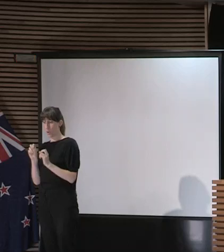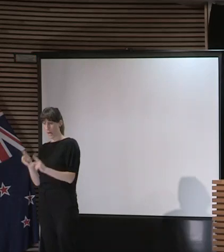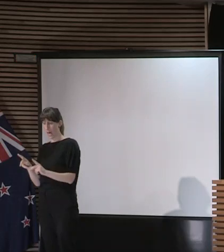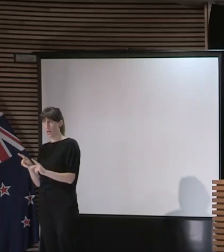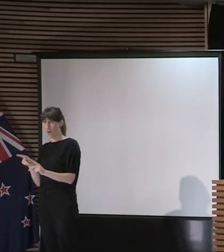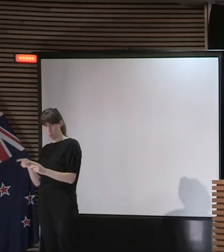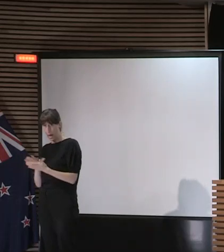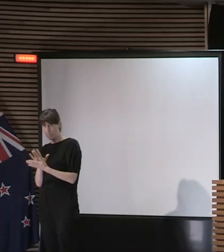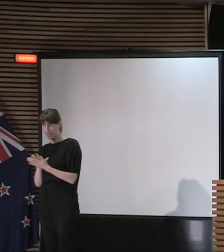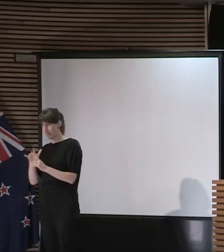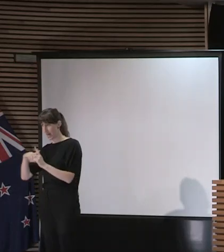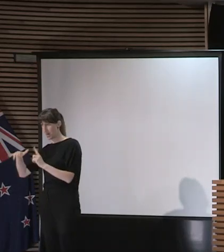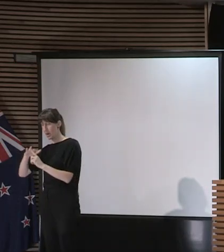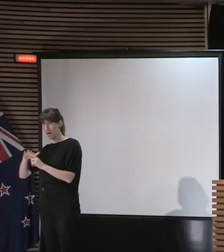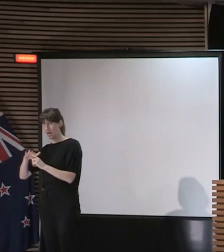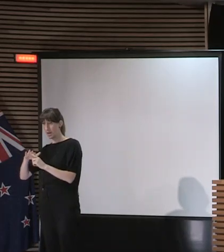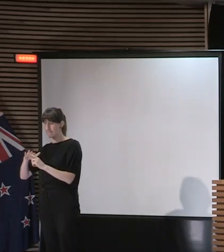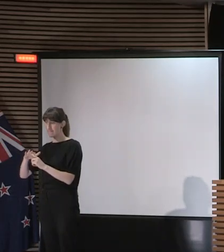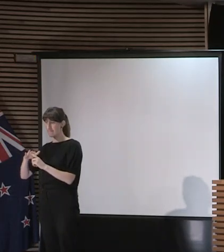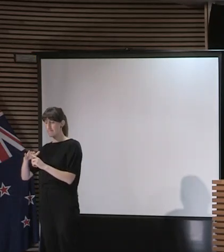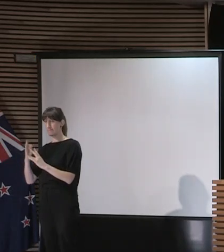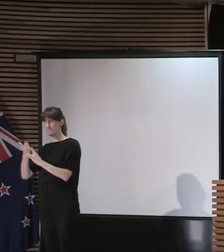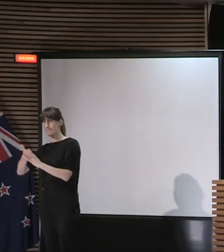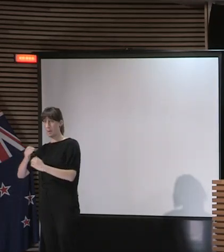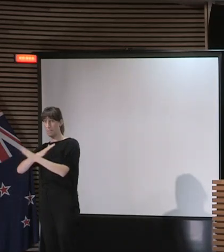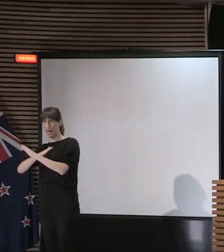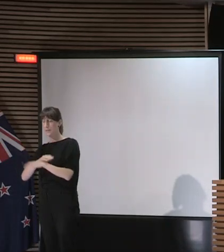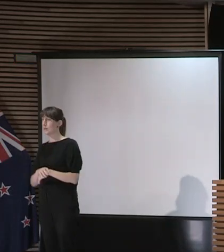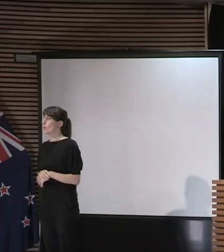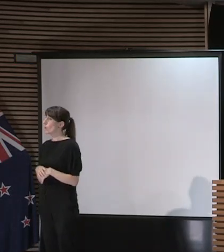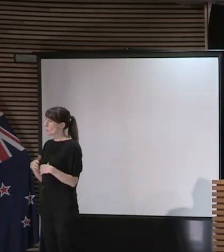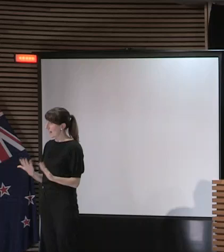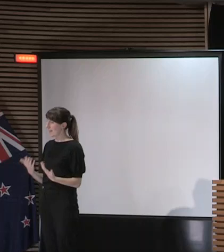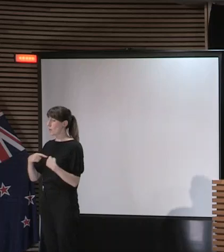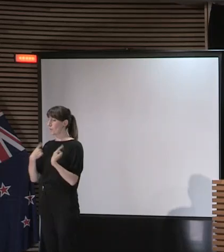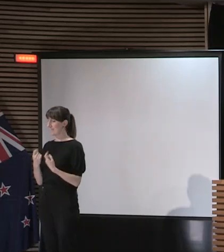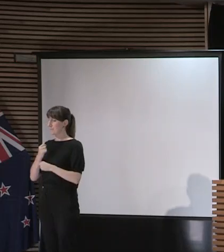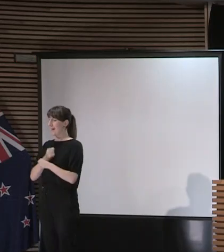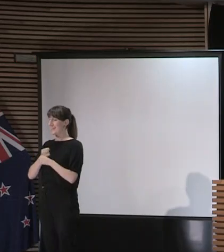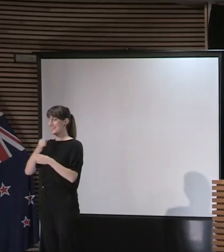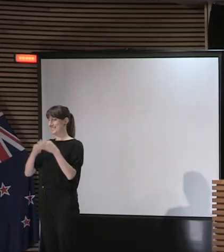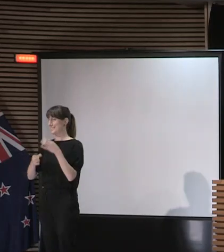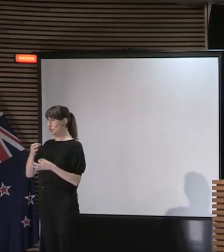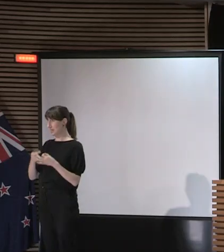from the iwi perspective so if those things are put in place, you're happy for iwi to intervene in that way? Again, we